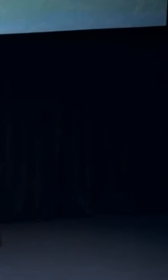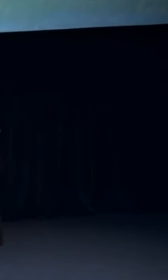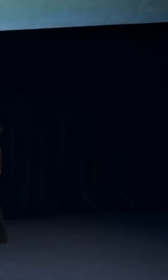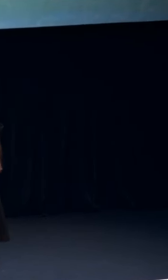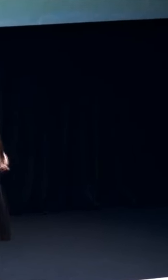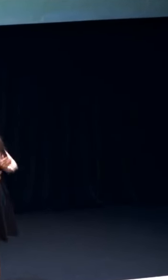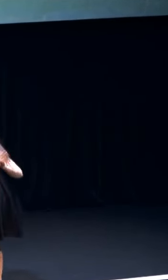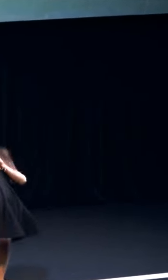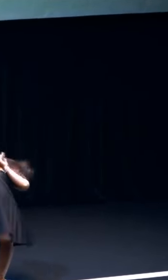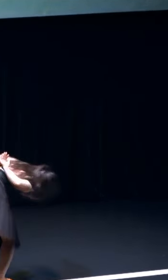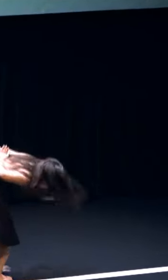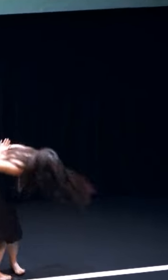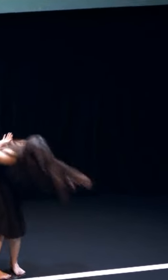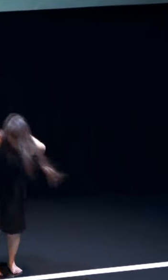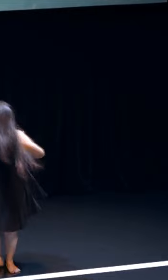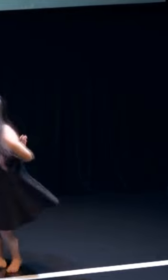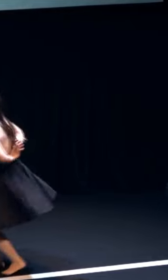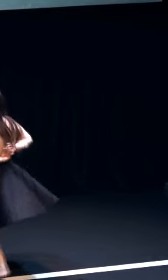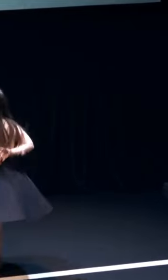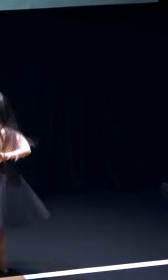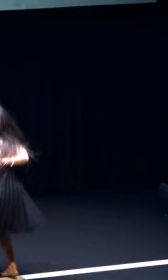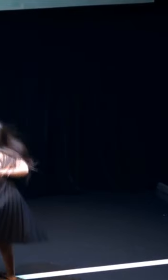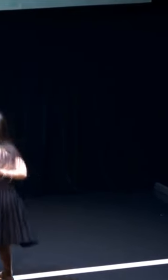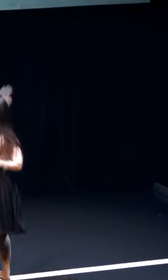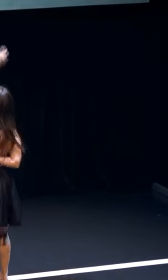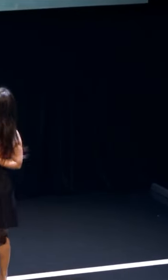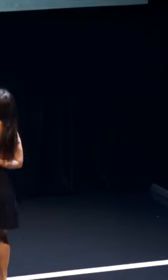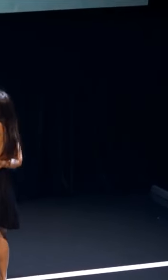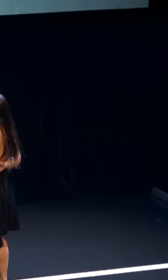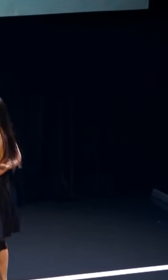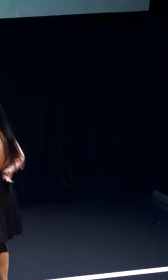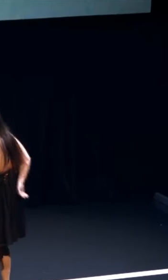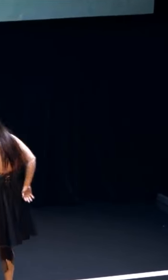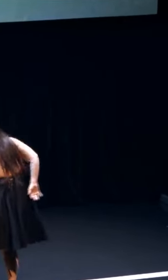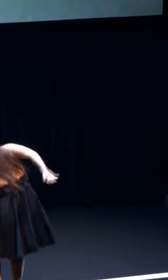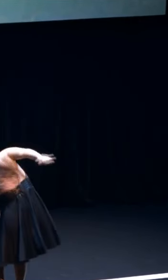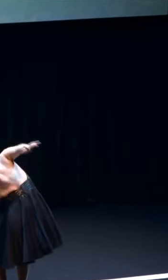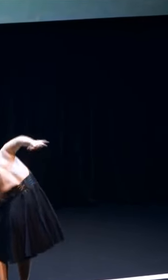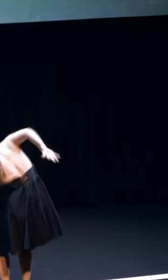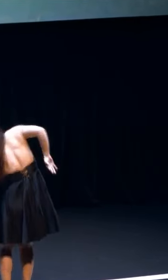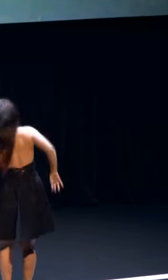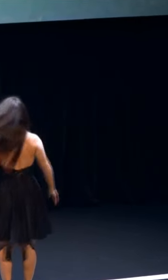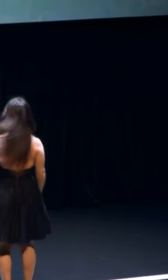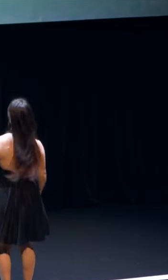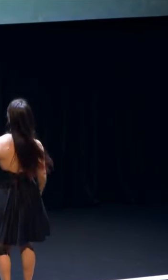# There's no water